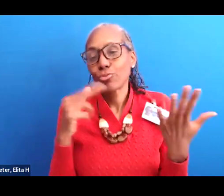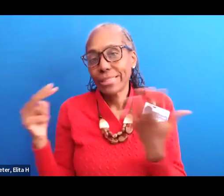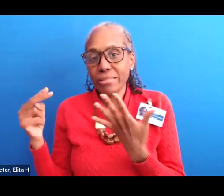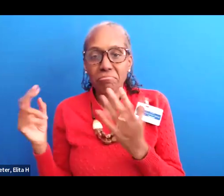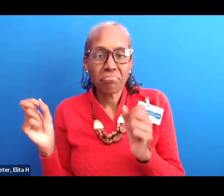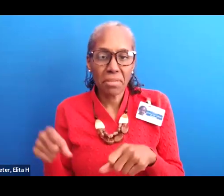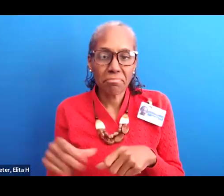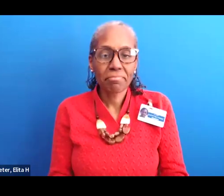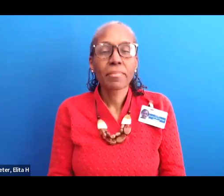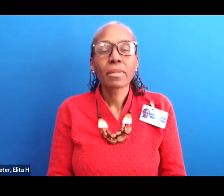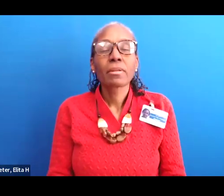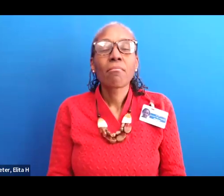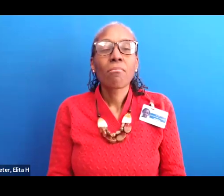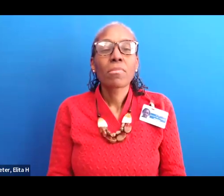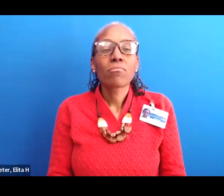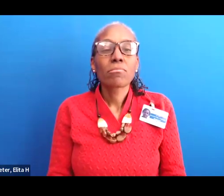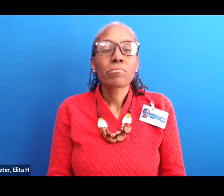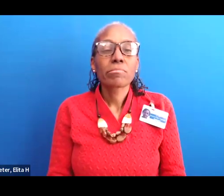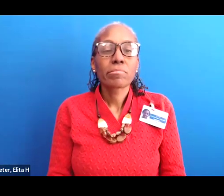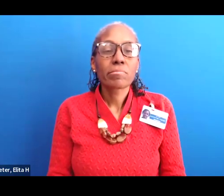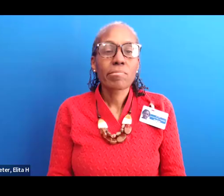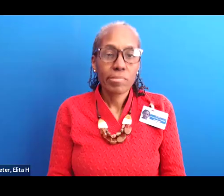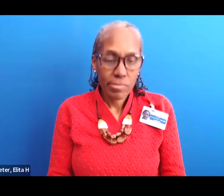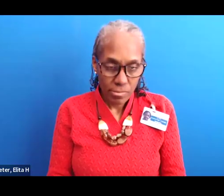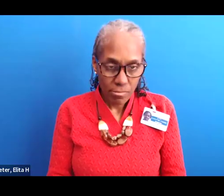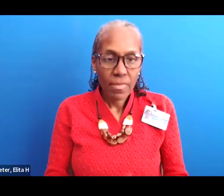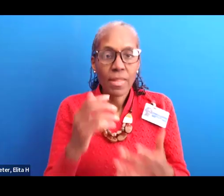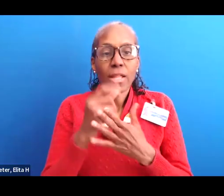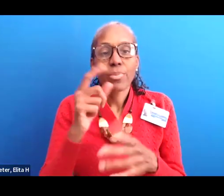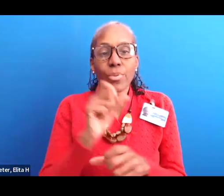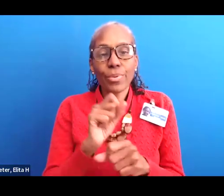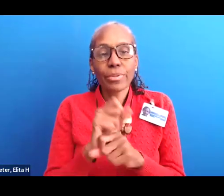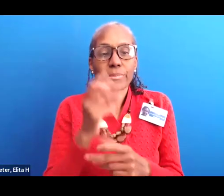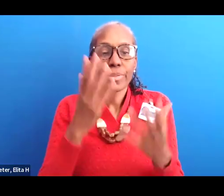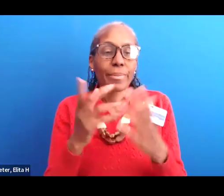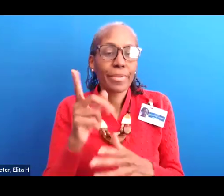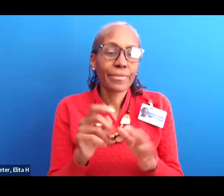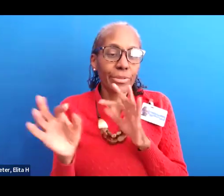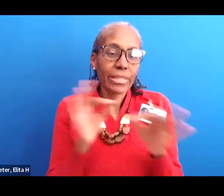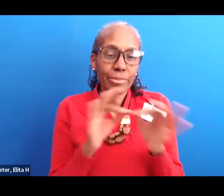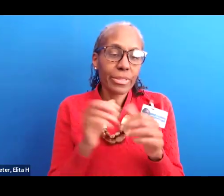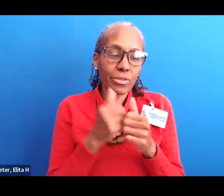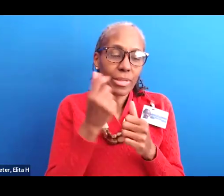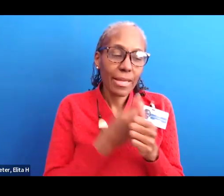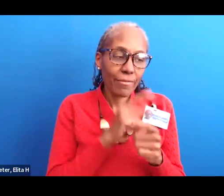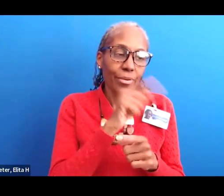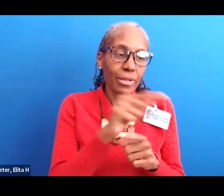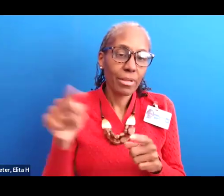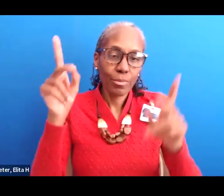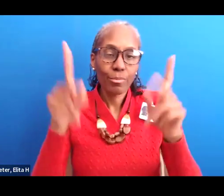and it will help you also be able to work. You will probably have to explain it to every single person you meet.